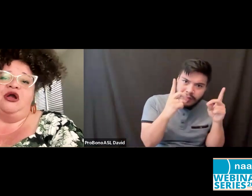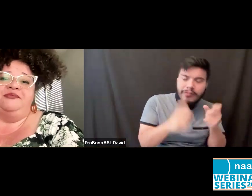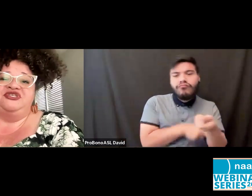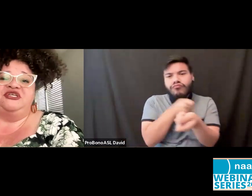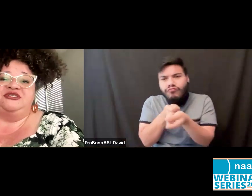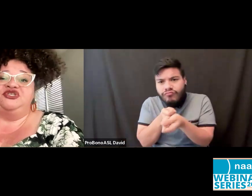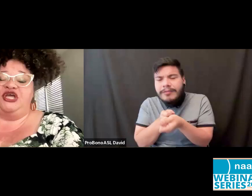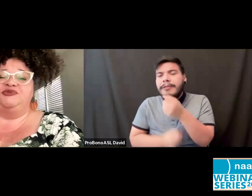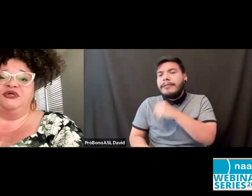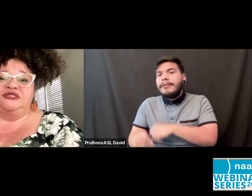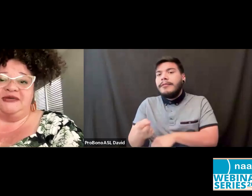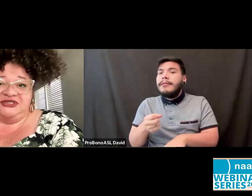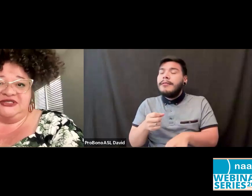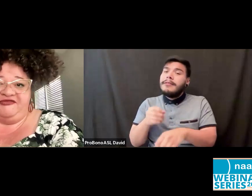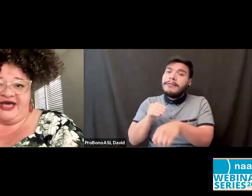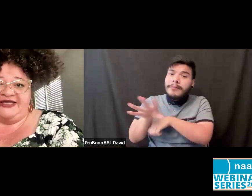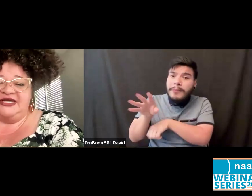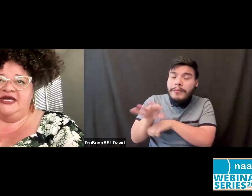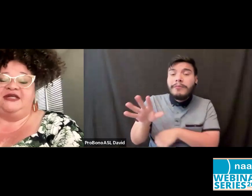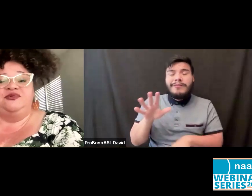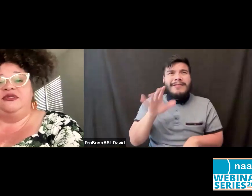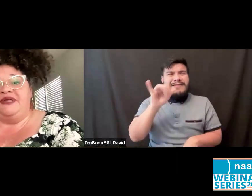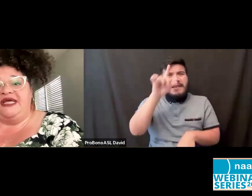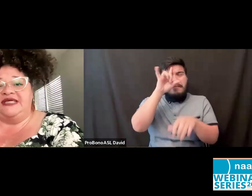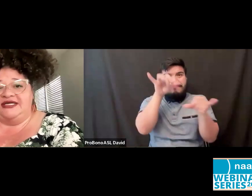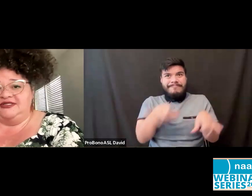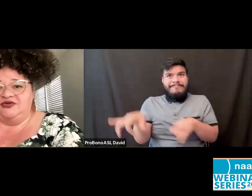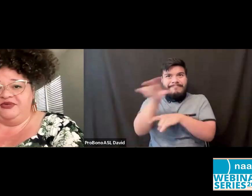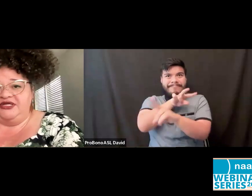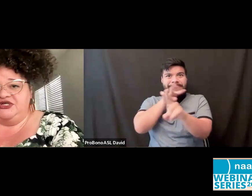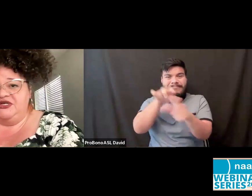Our mission is to change perceptions of fat and to eliminate size discrimination.